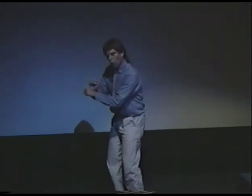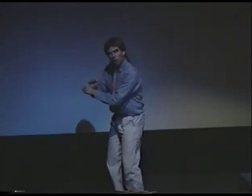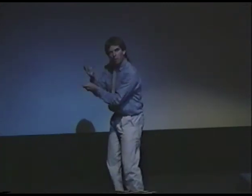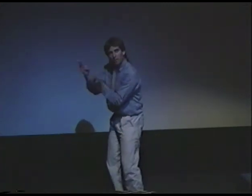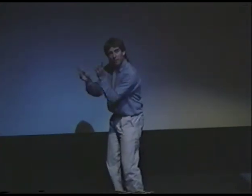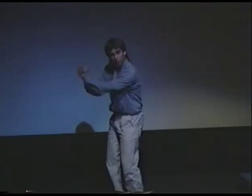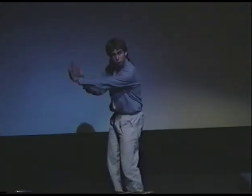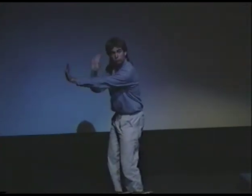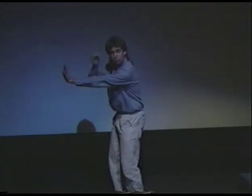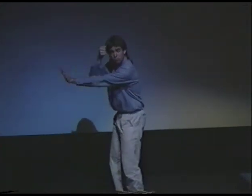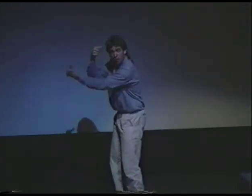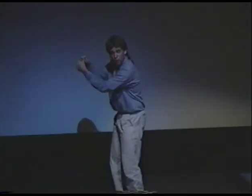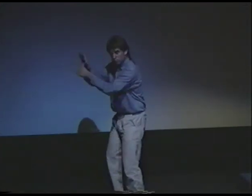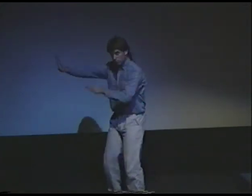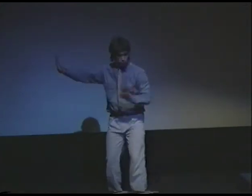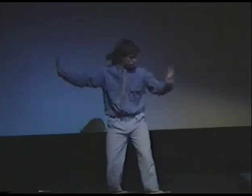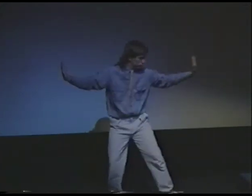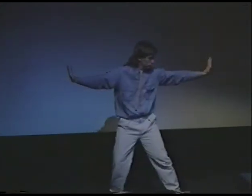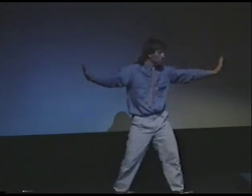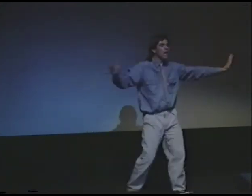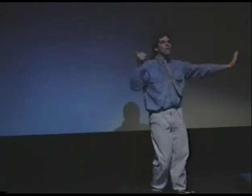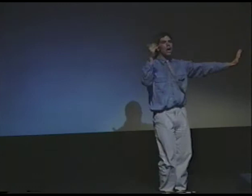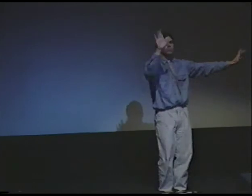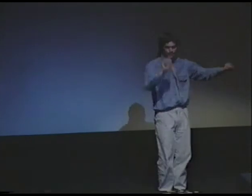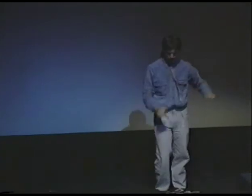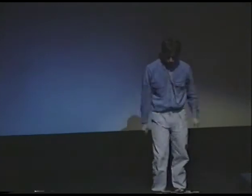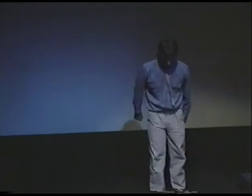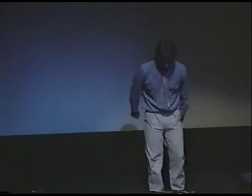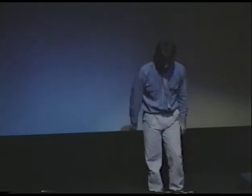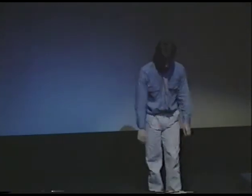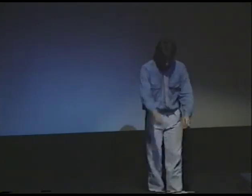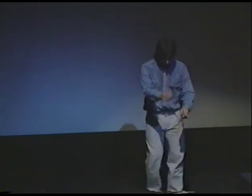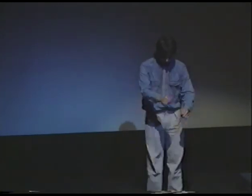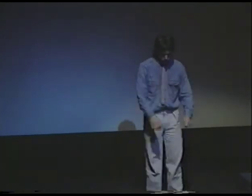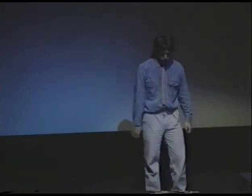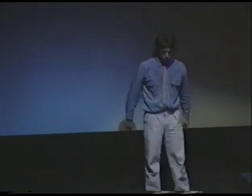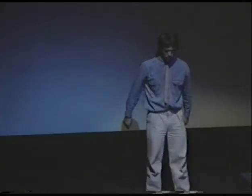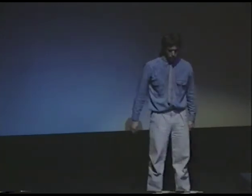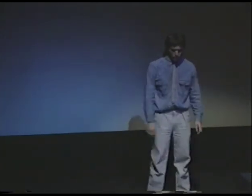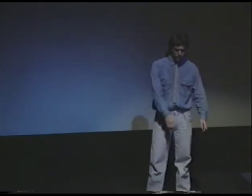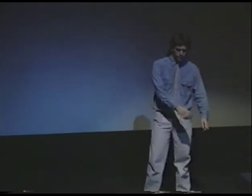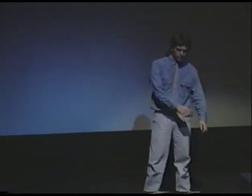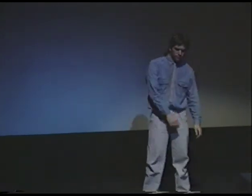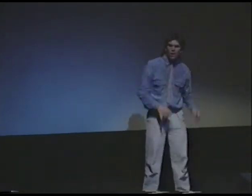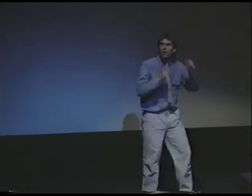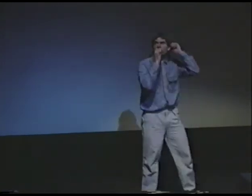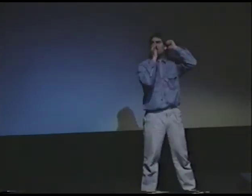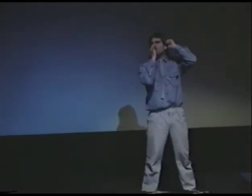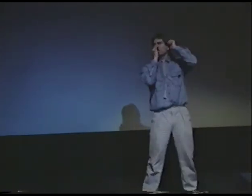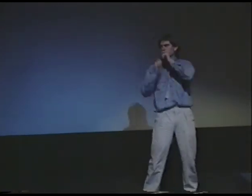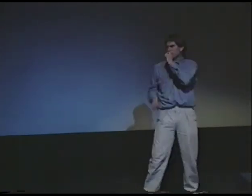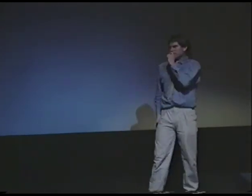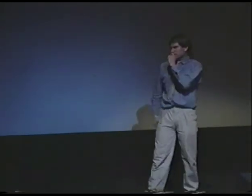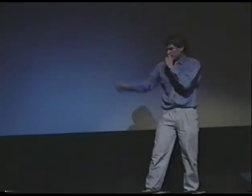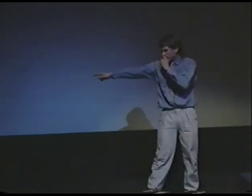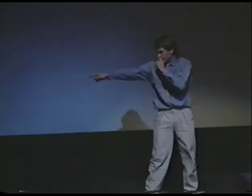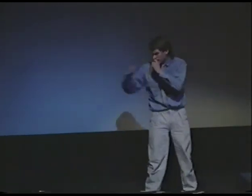Farm areas, people working on the farm, remember they're over on that side of the stage, OK?